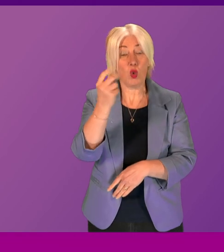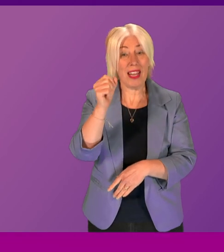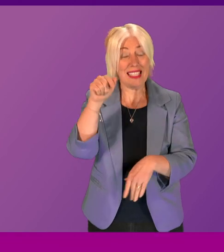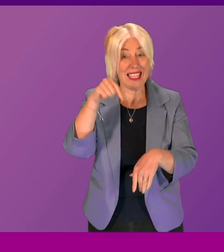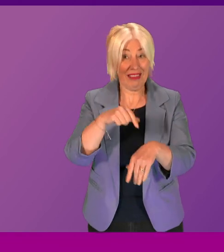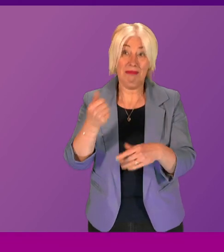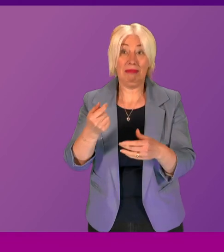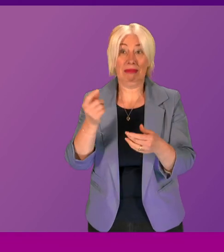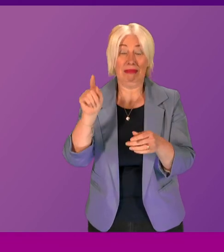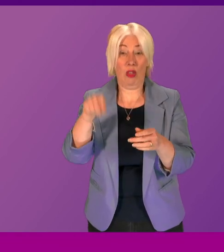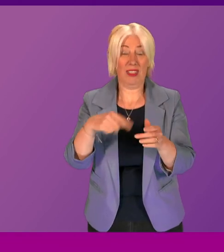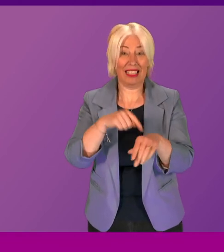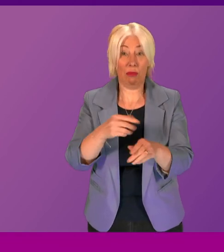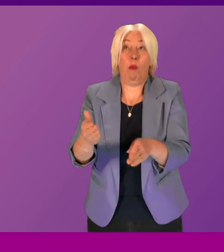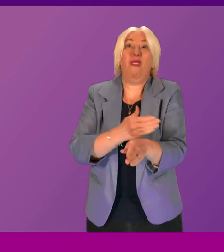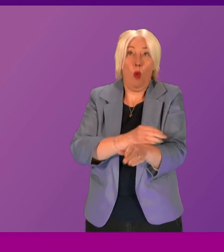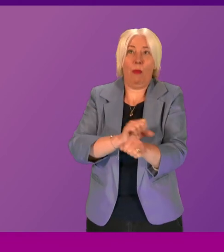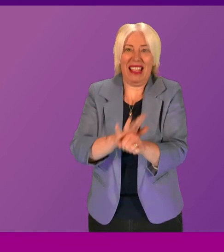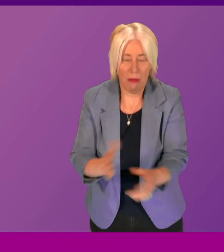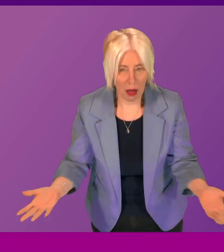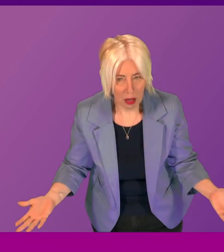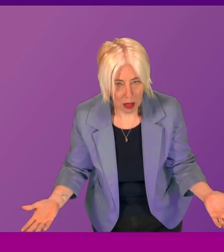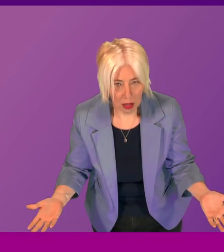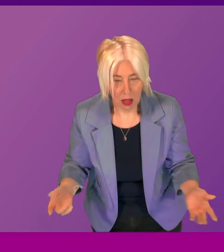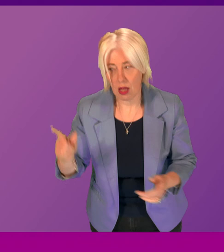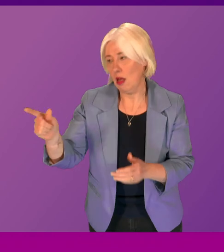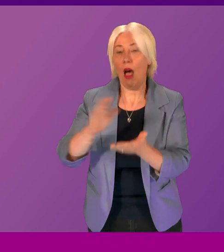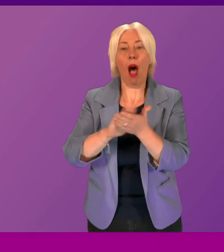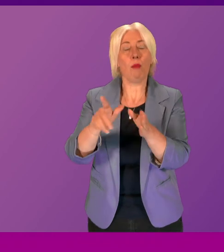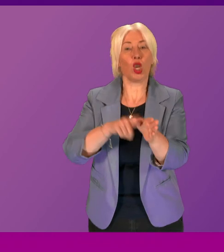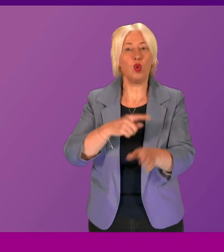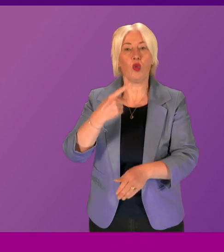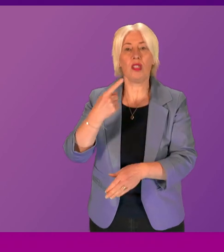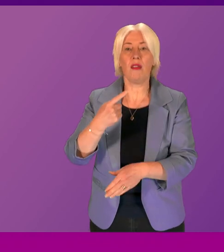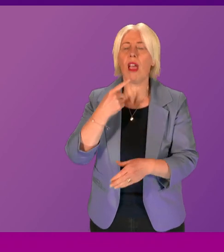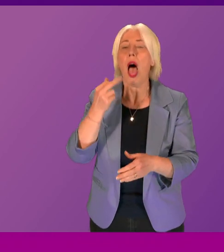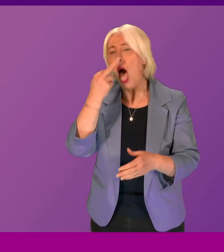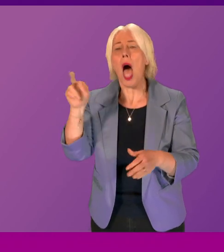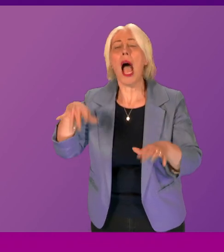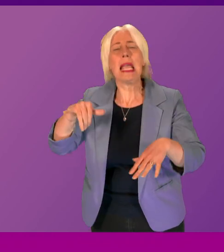Humza Yousaf wants to pretend that things are getting better, but let us look at the